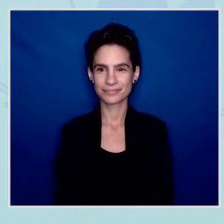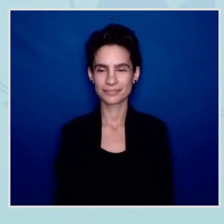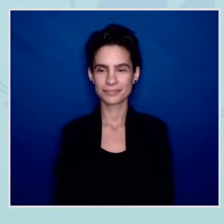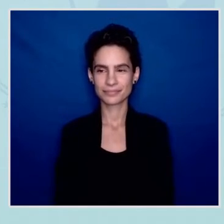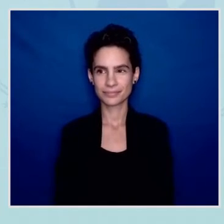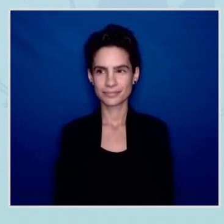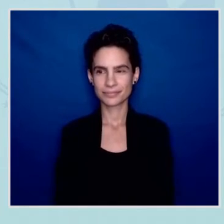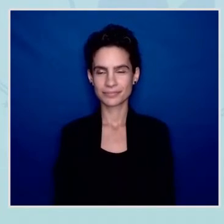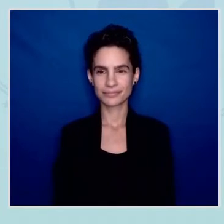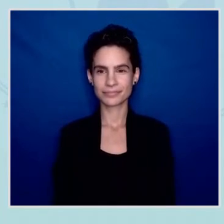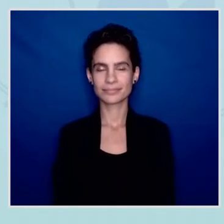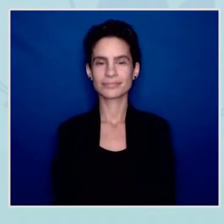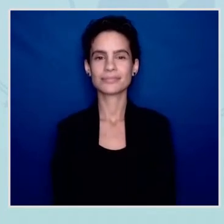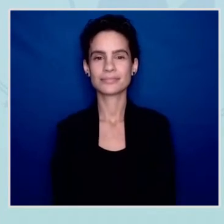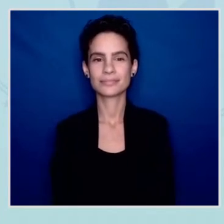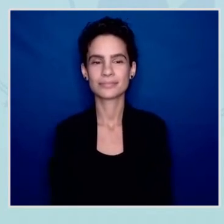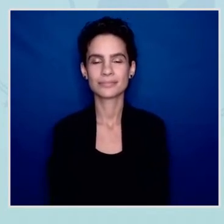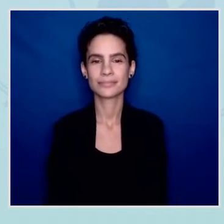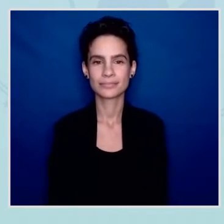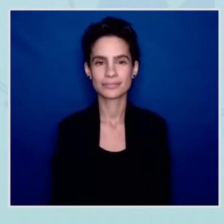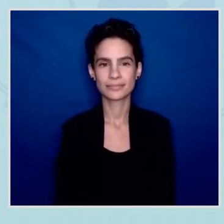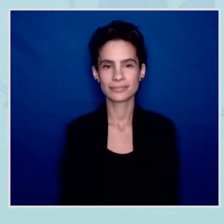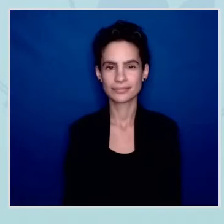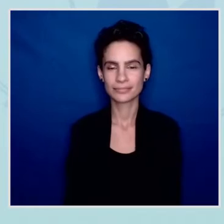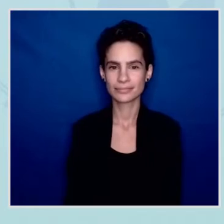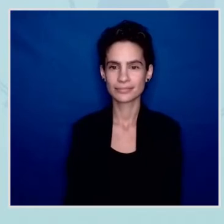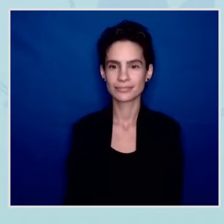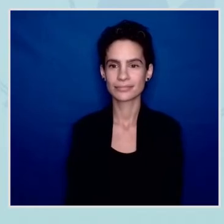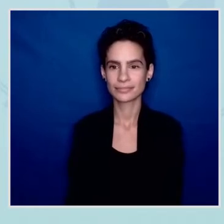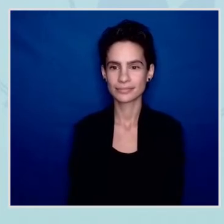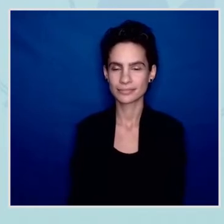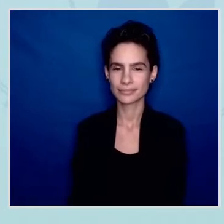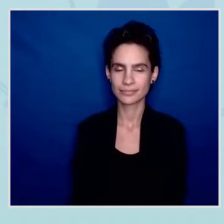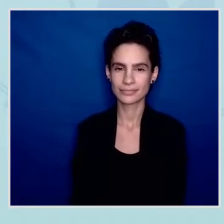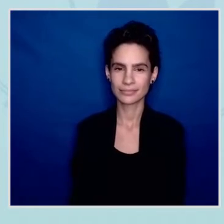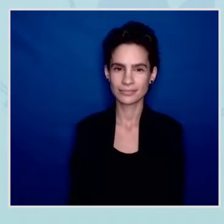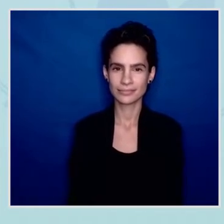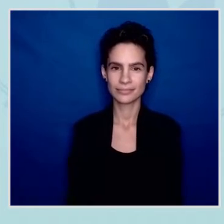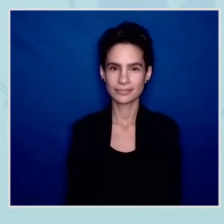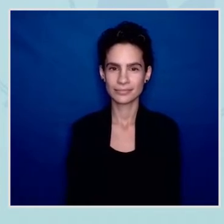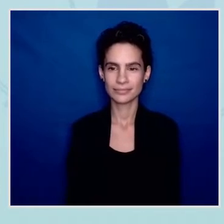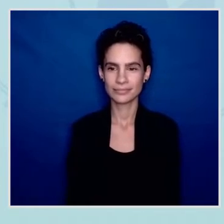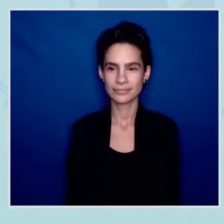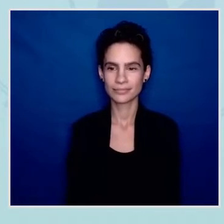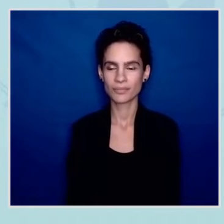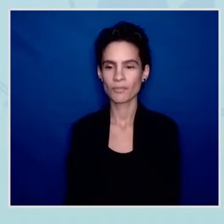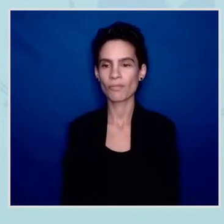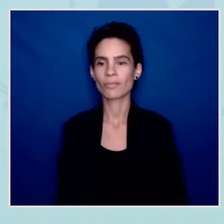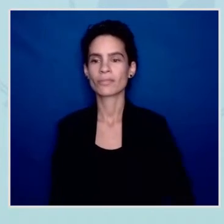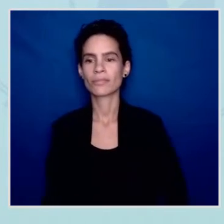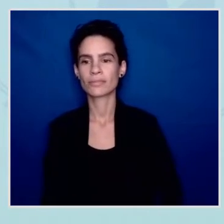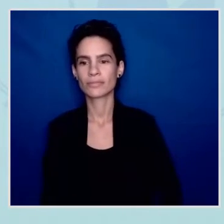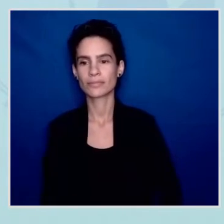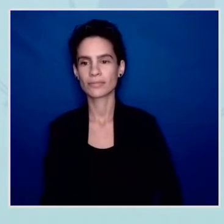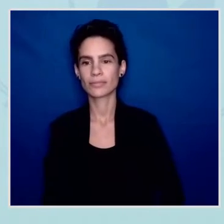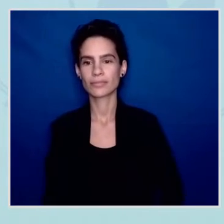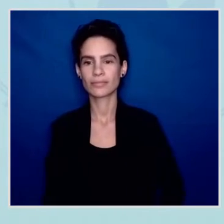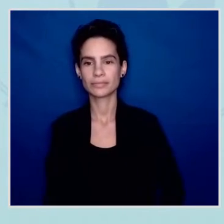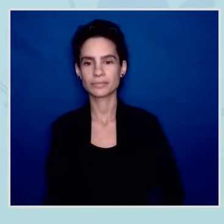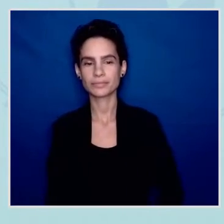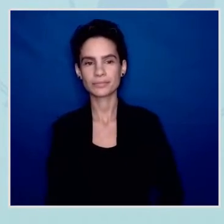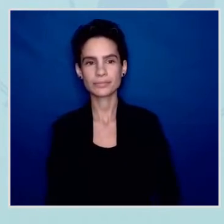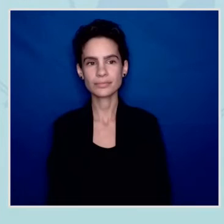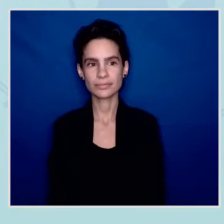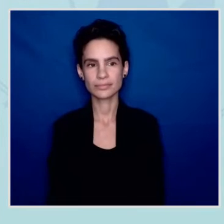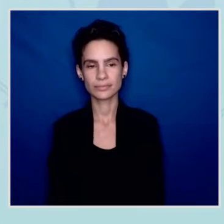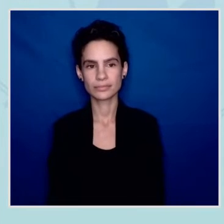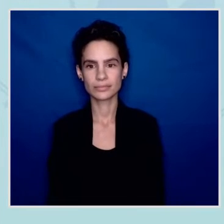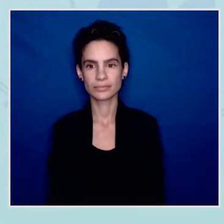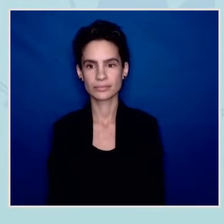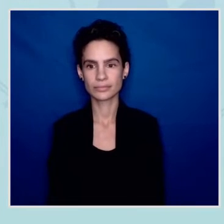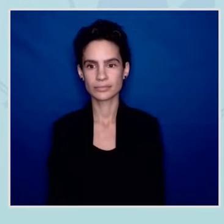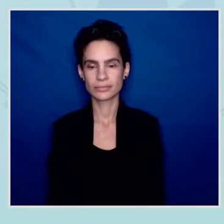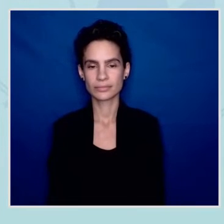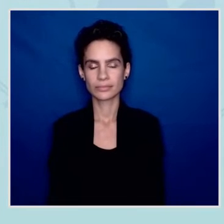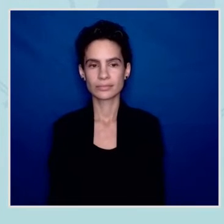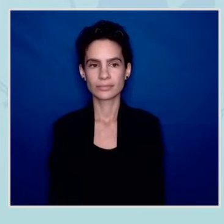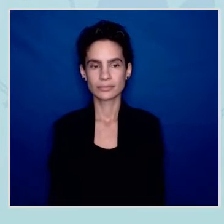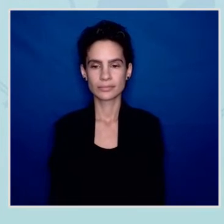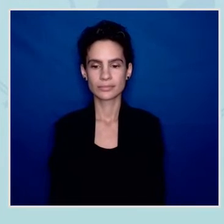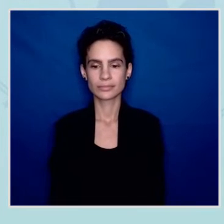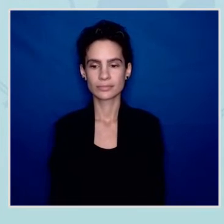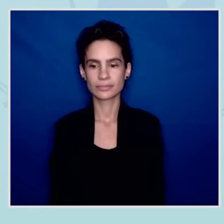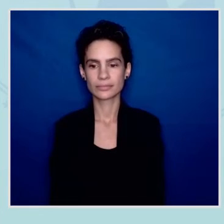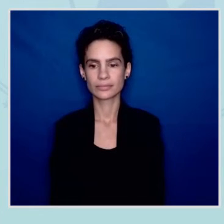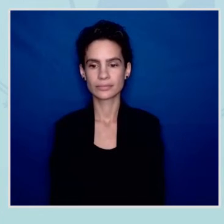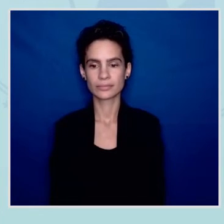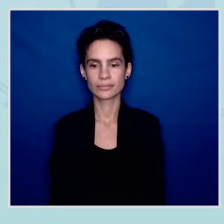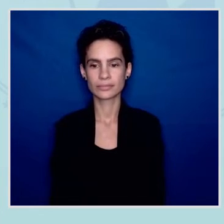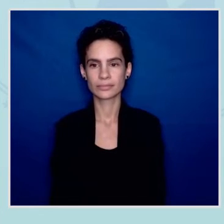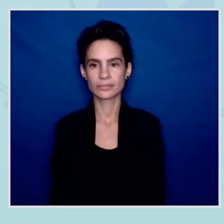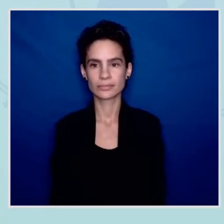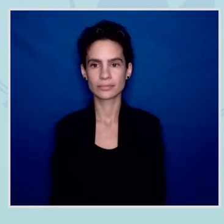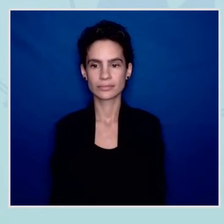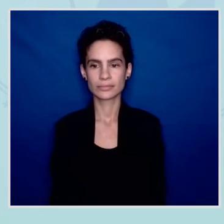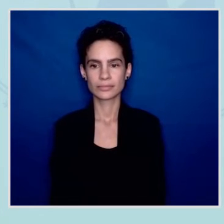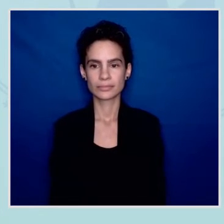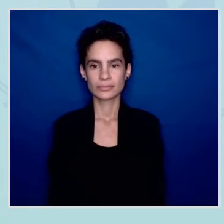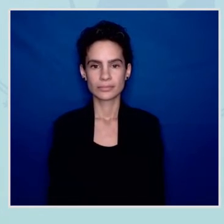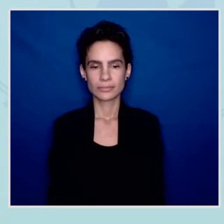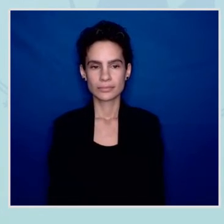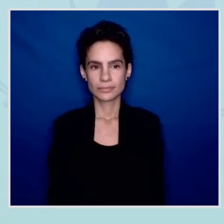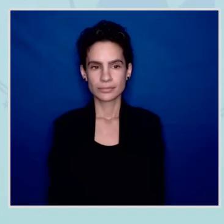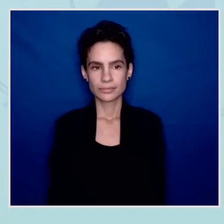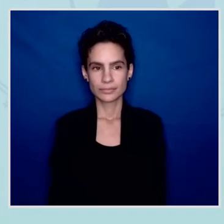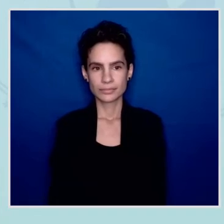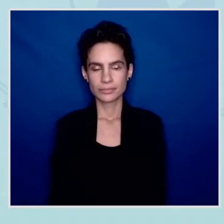THANK YOU SO MUCH.